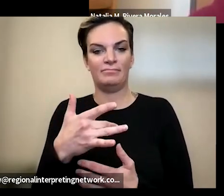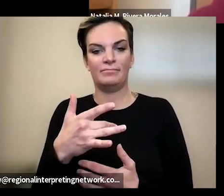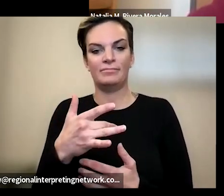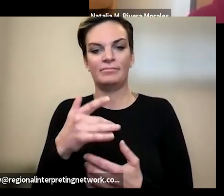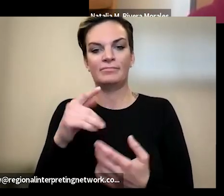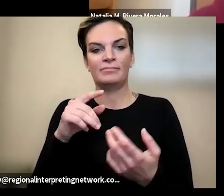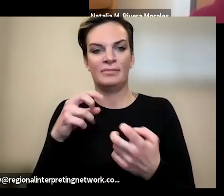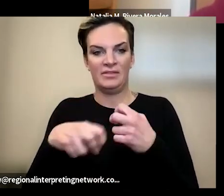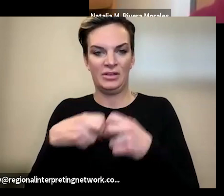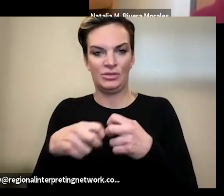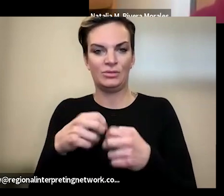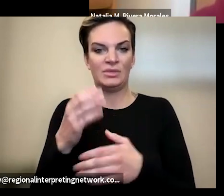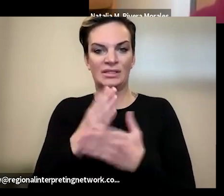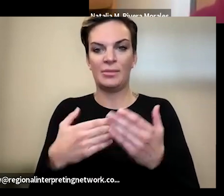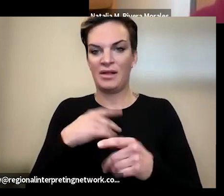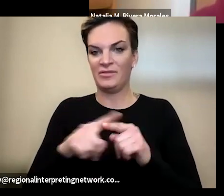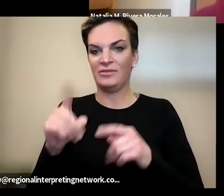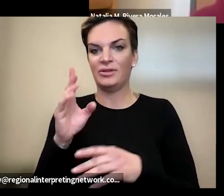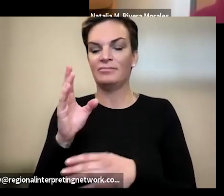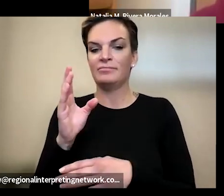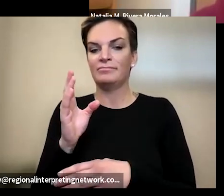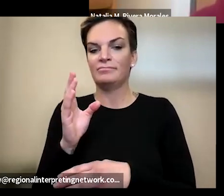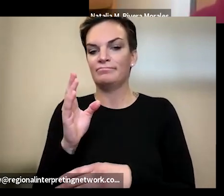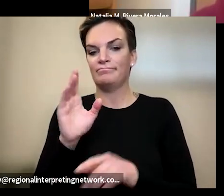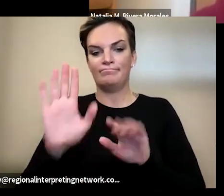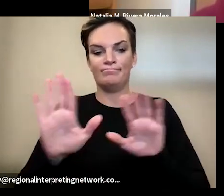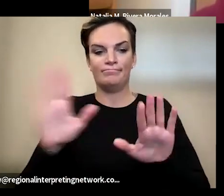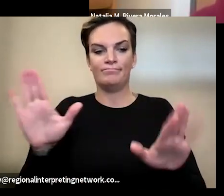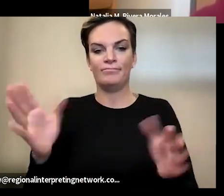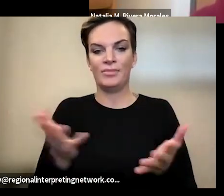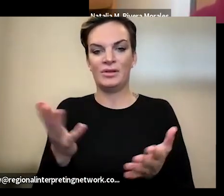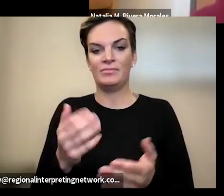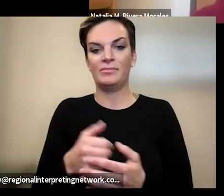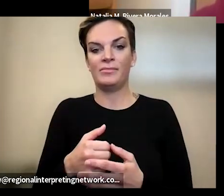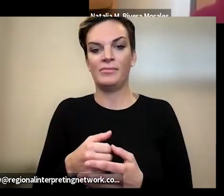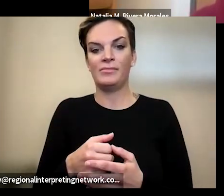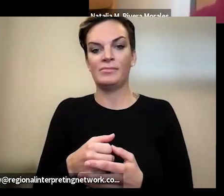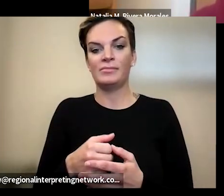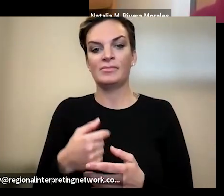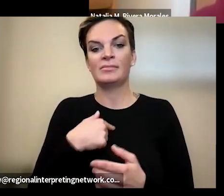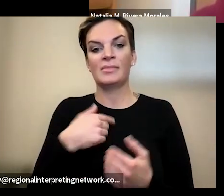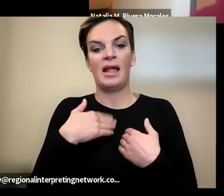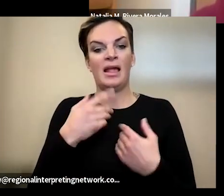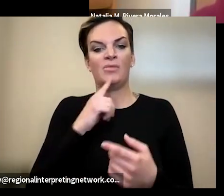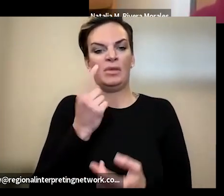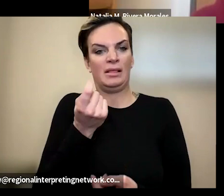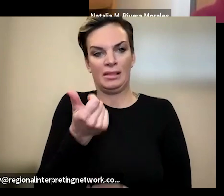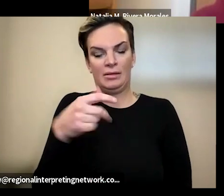there are people who have all ranges of experience. For me, I have very little psoriasis, and I